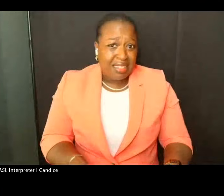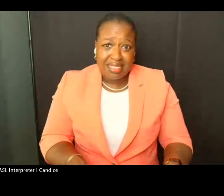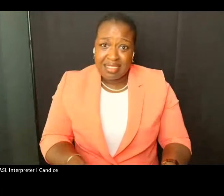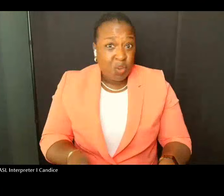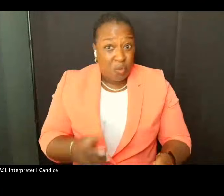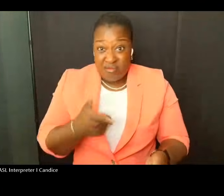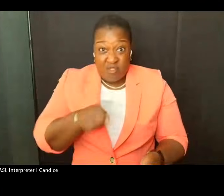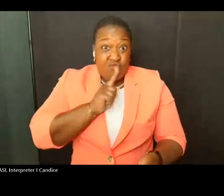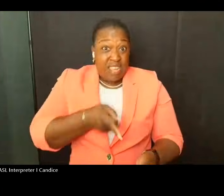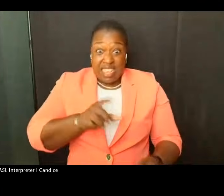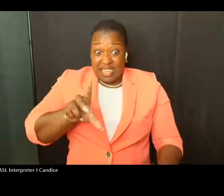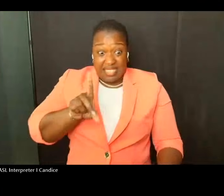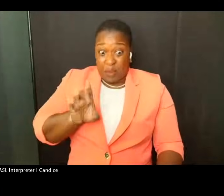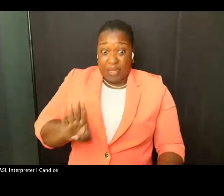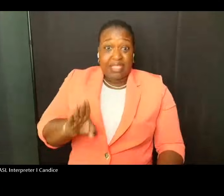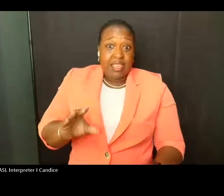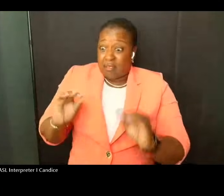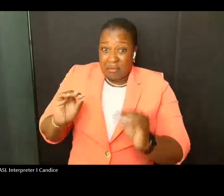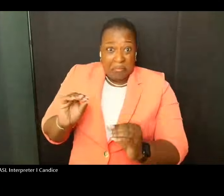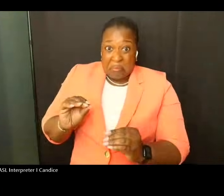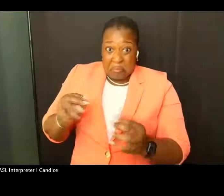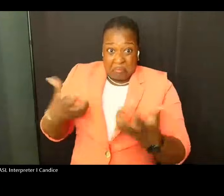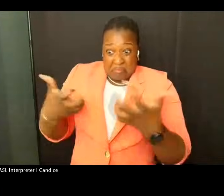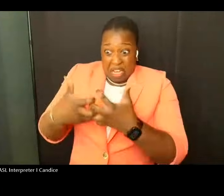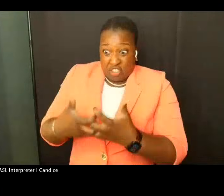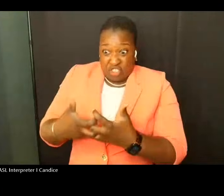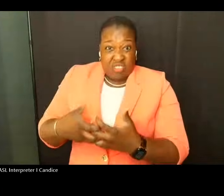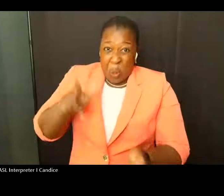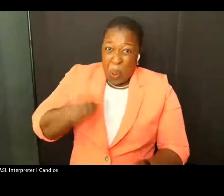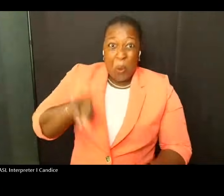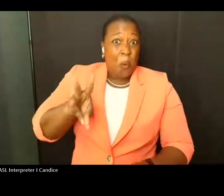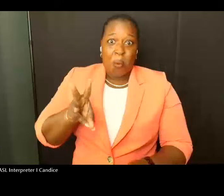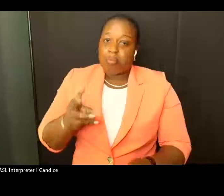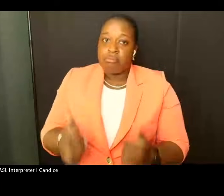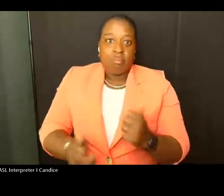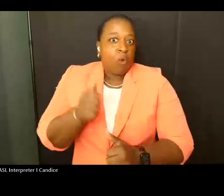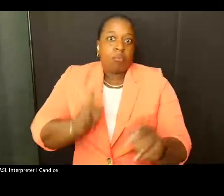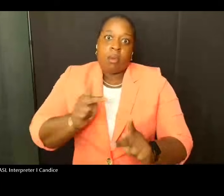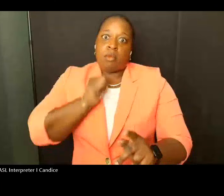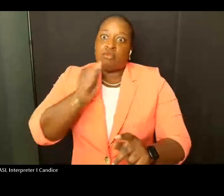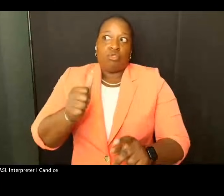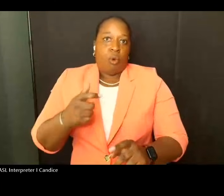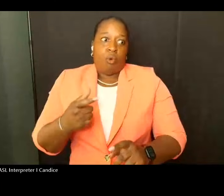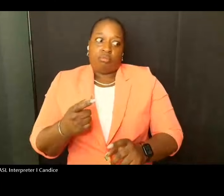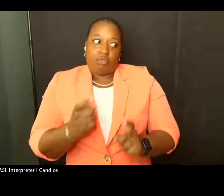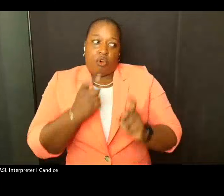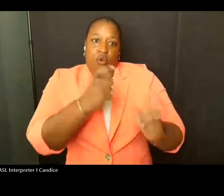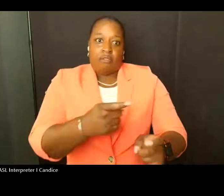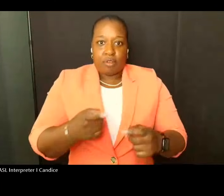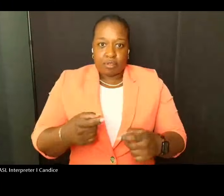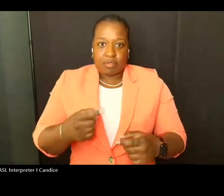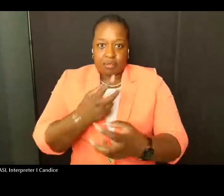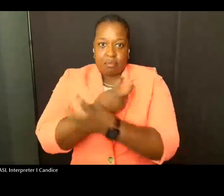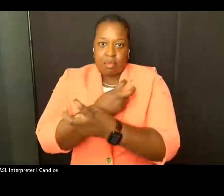database, but people don't really offer to donate a bone marrow from my understanding of it. And so,